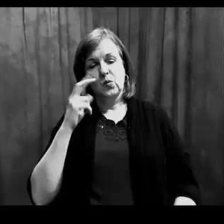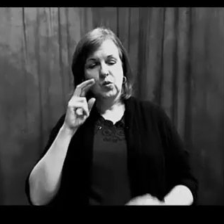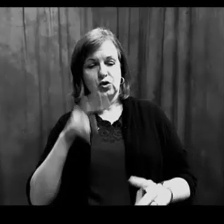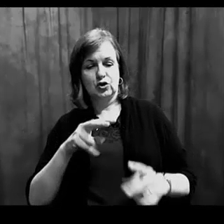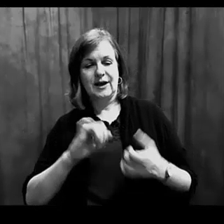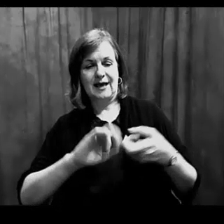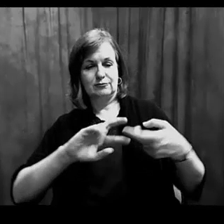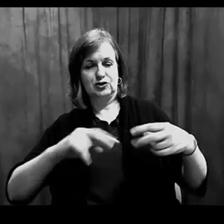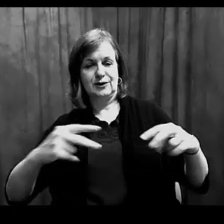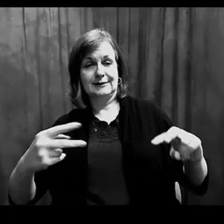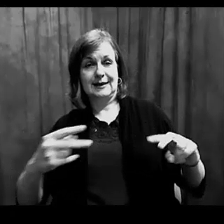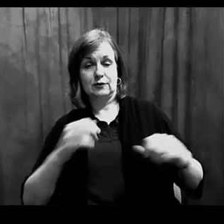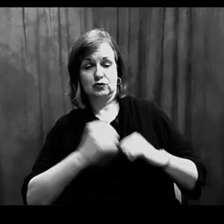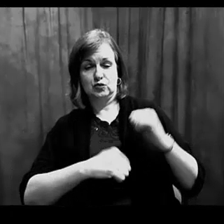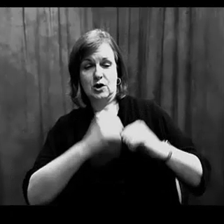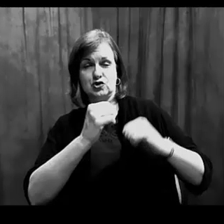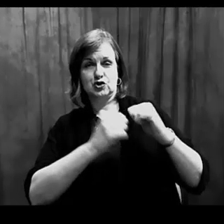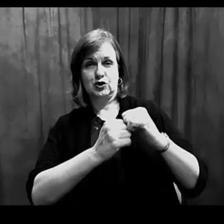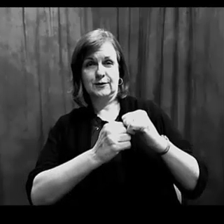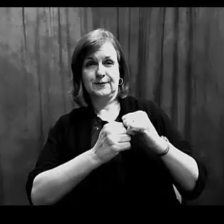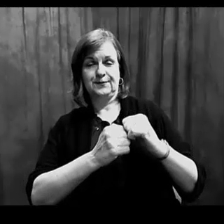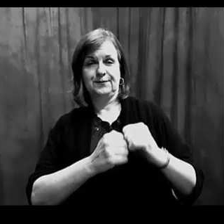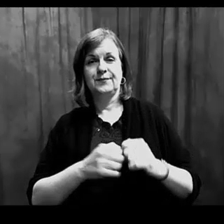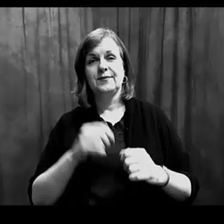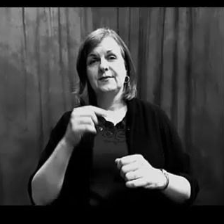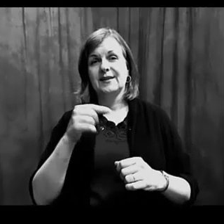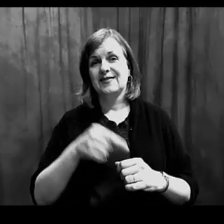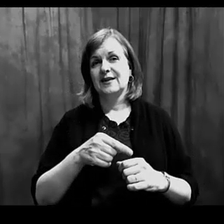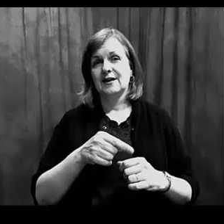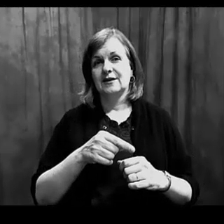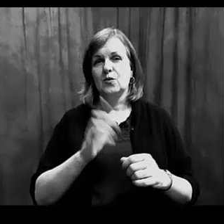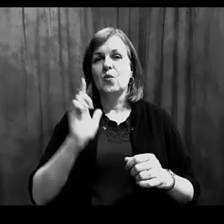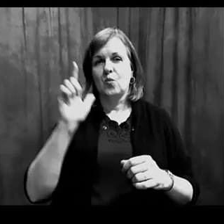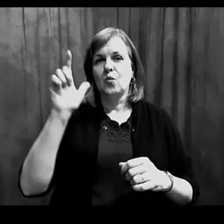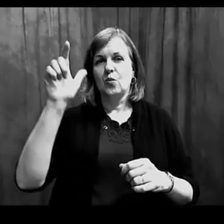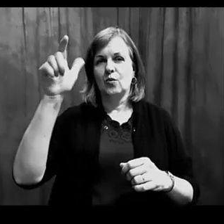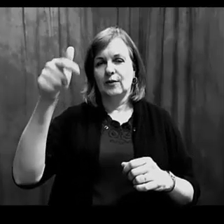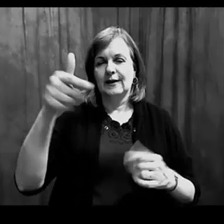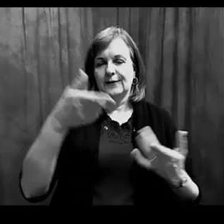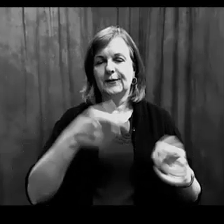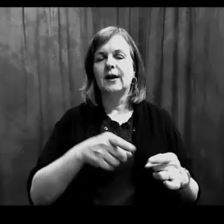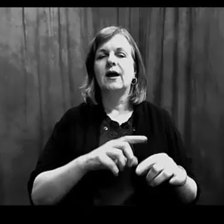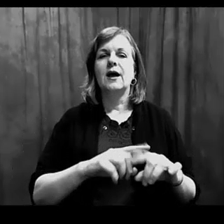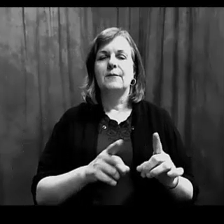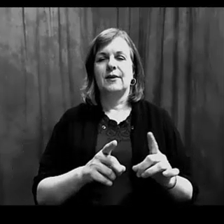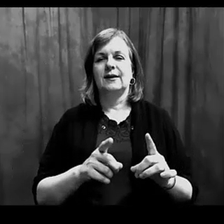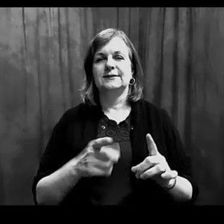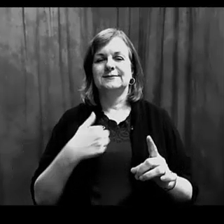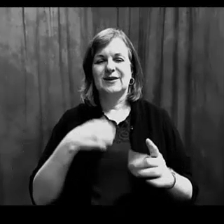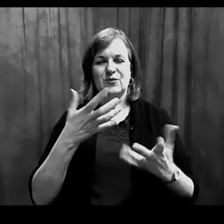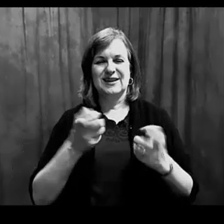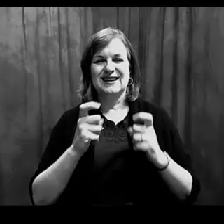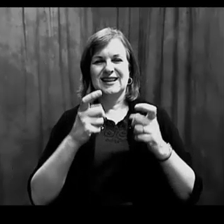so DNA - we will look at its structure we will think about it - this is all forthcoming